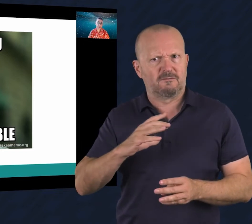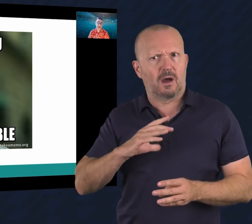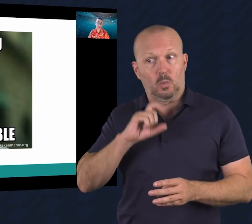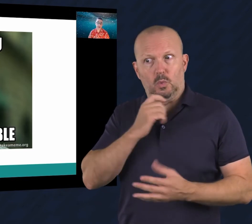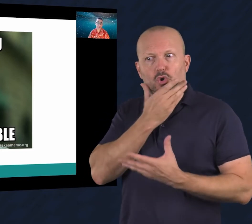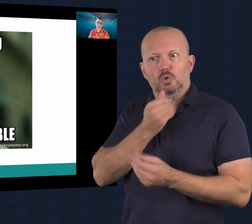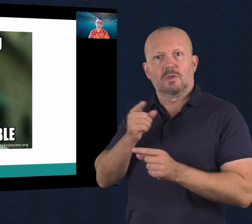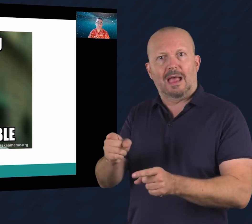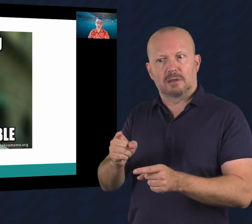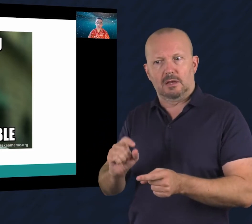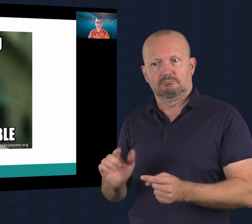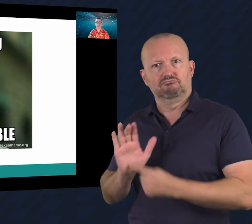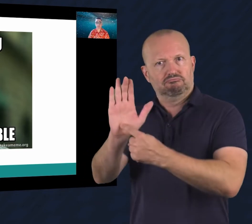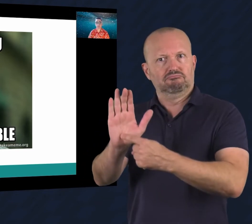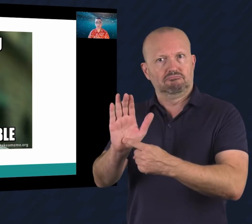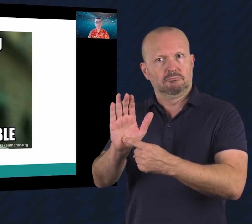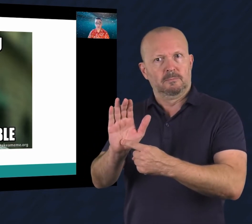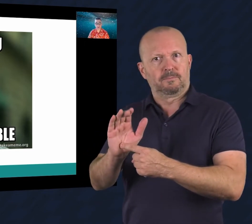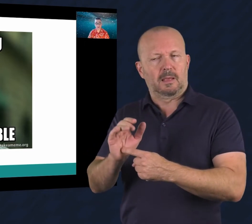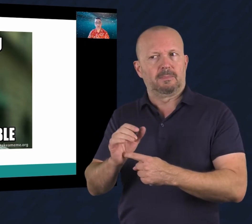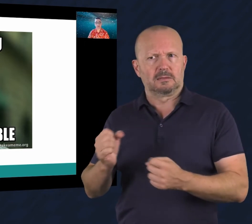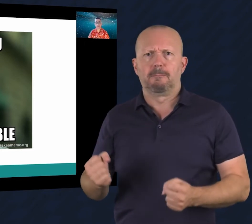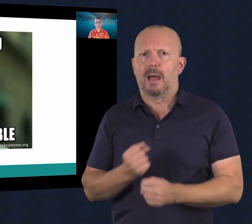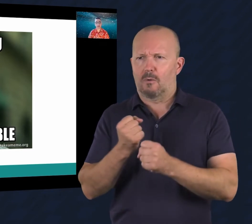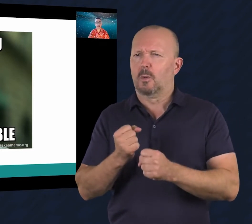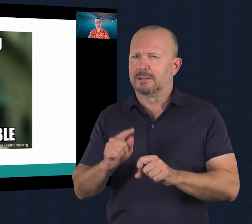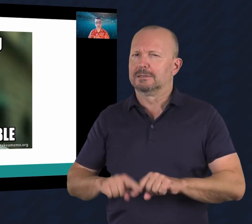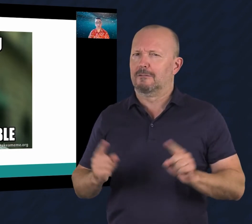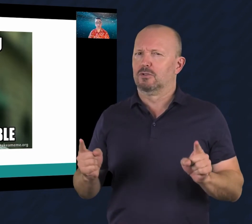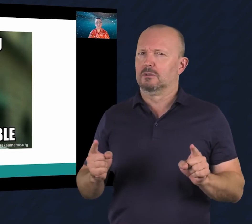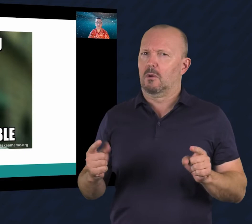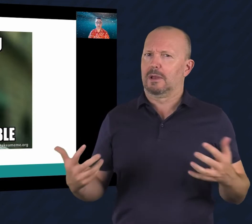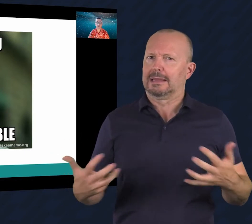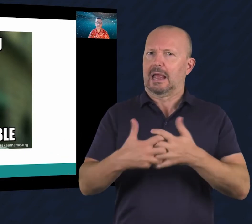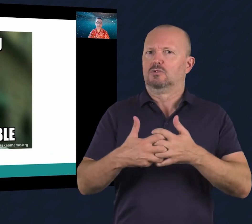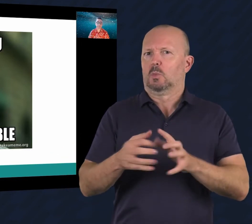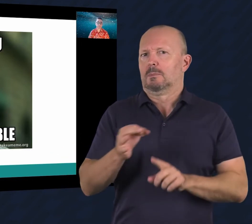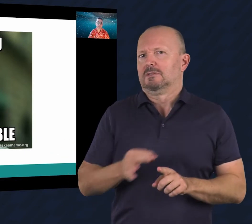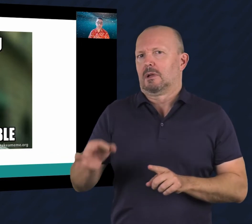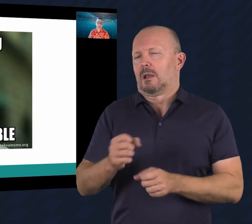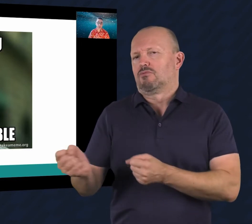And I think that's a powerful point of difference in terms of engaging with Pacific providers.